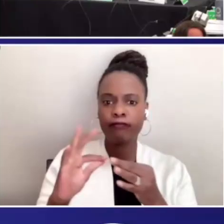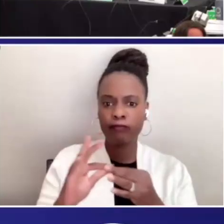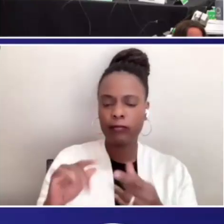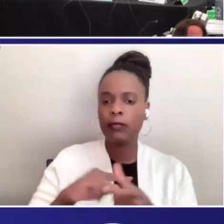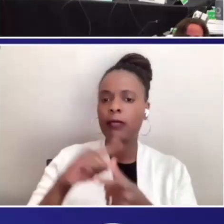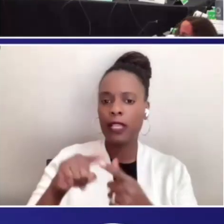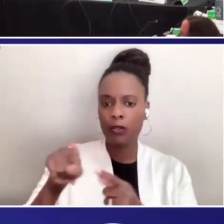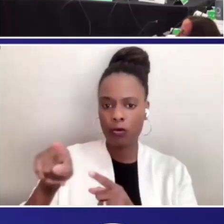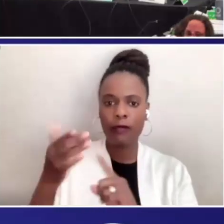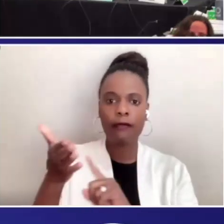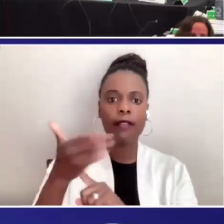Yep.